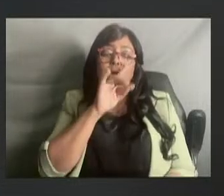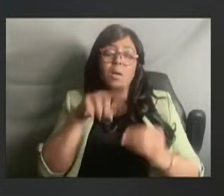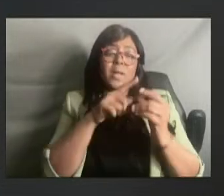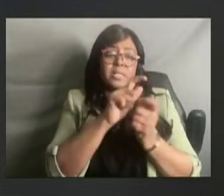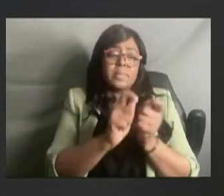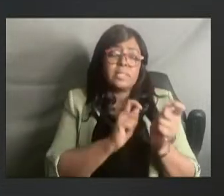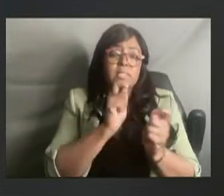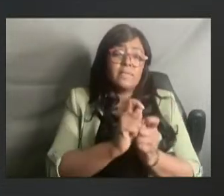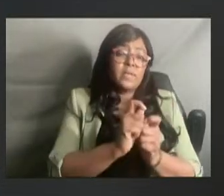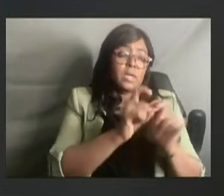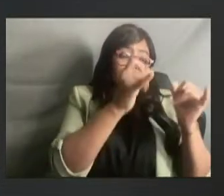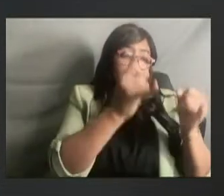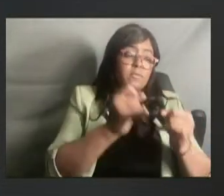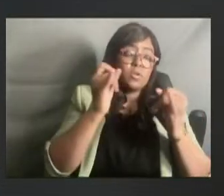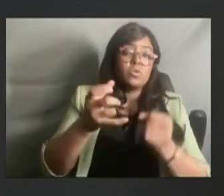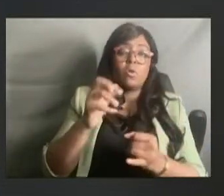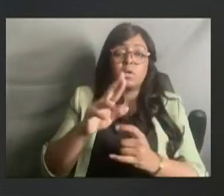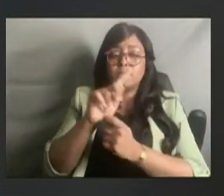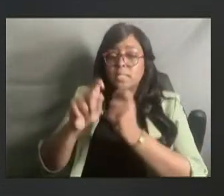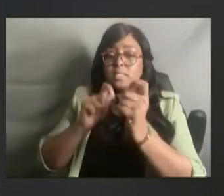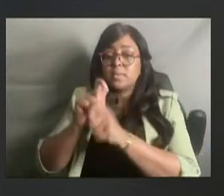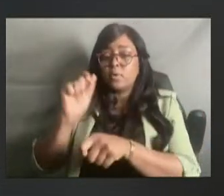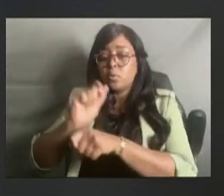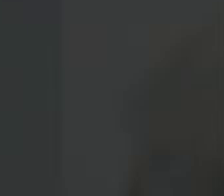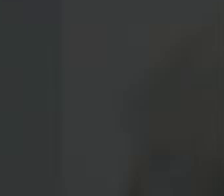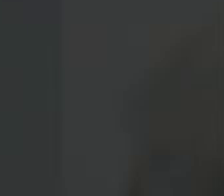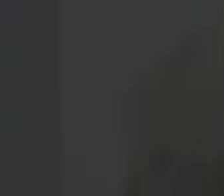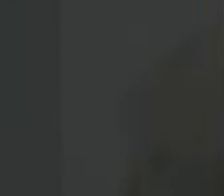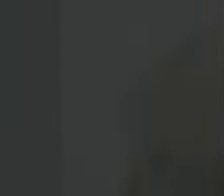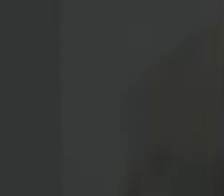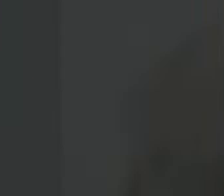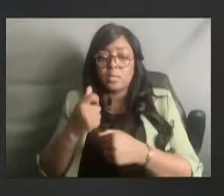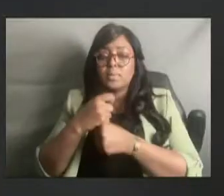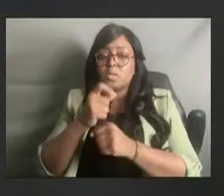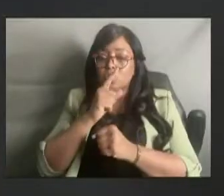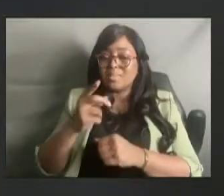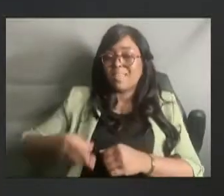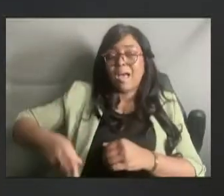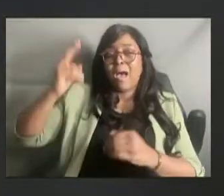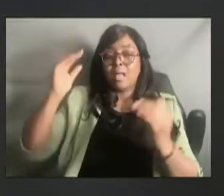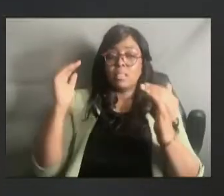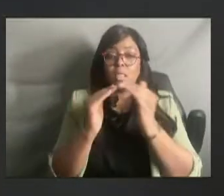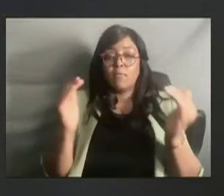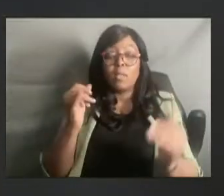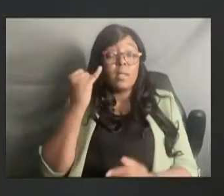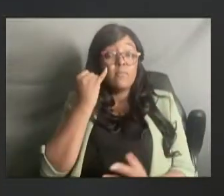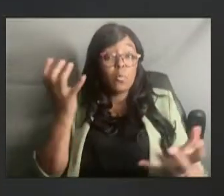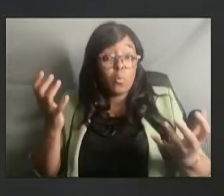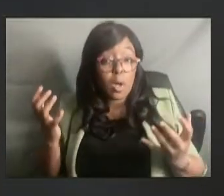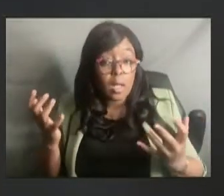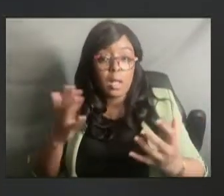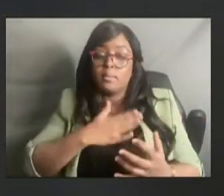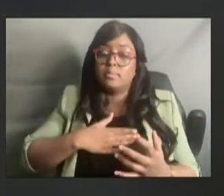Please do your very best not to refer to specific individuals or